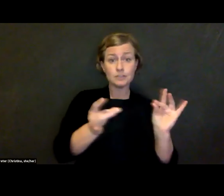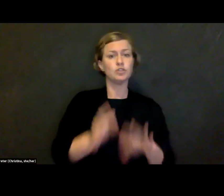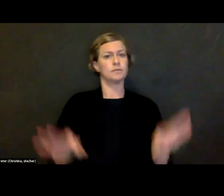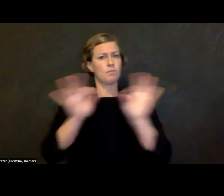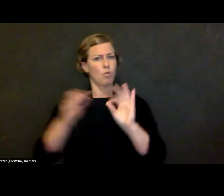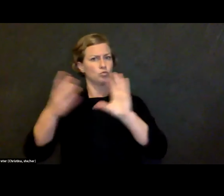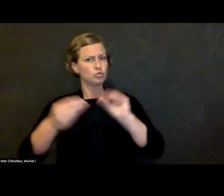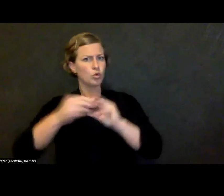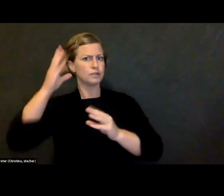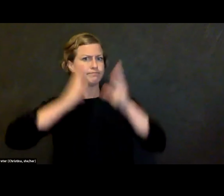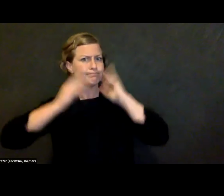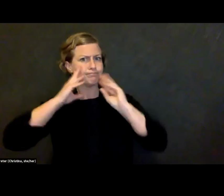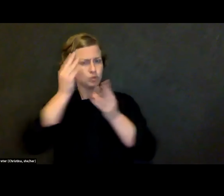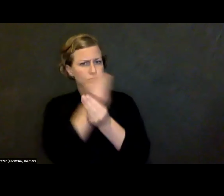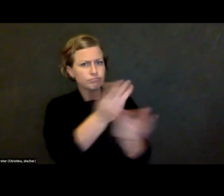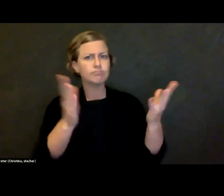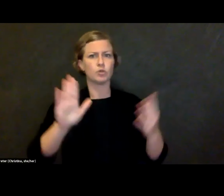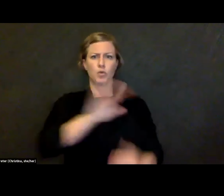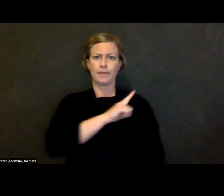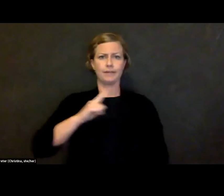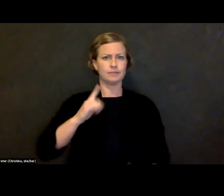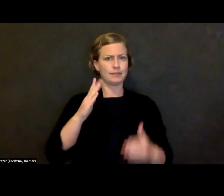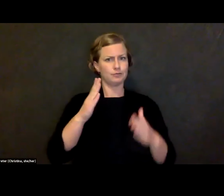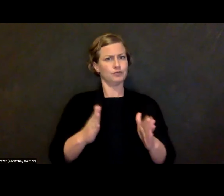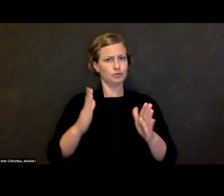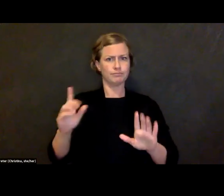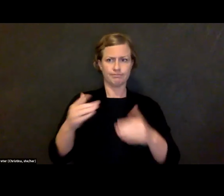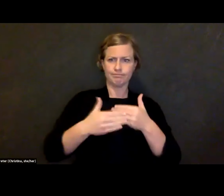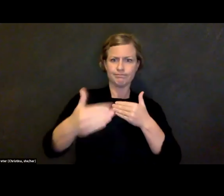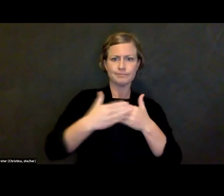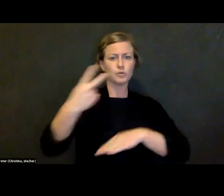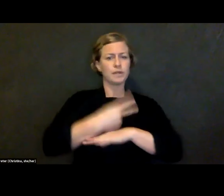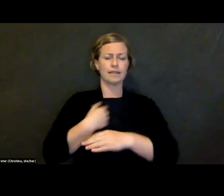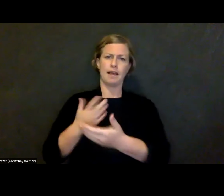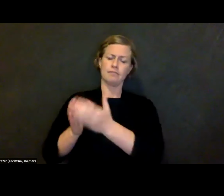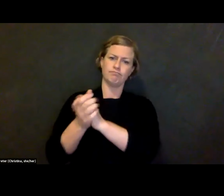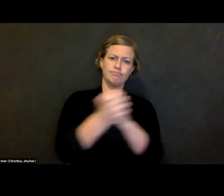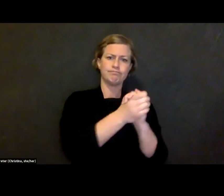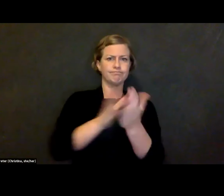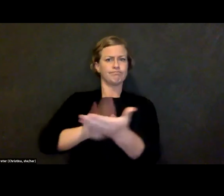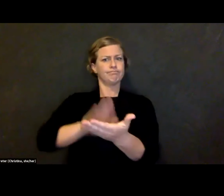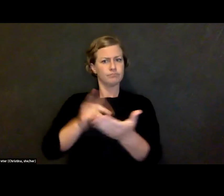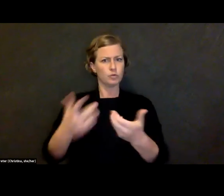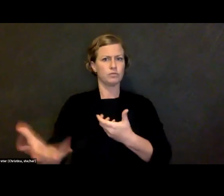system and people are rightly demanding change and you have important messages and stories to share